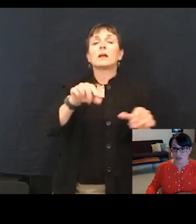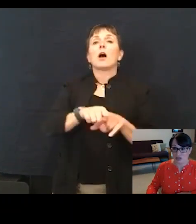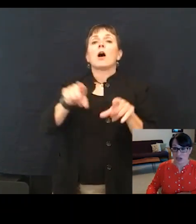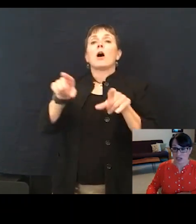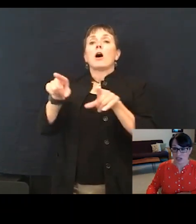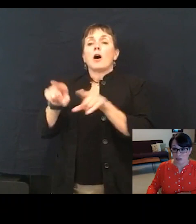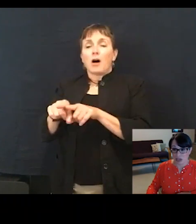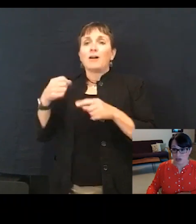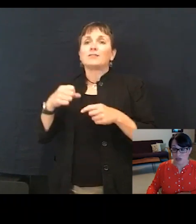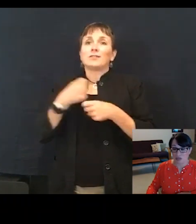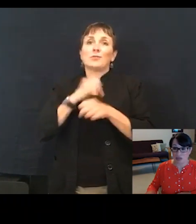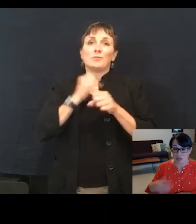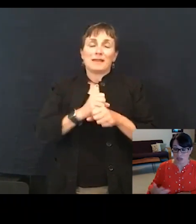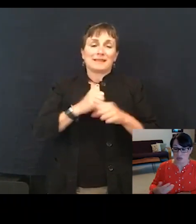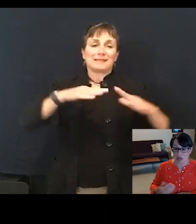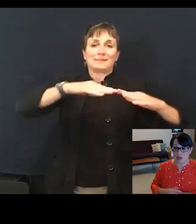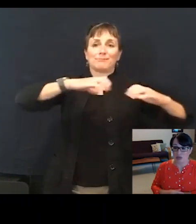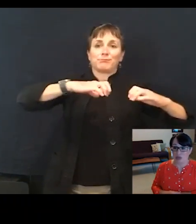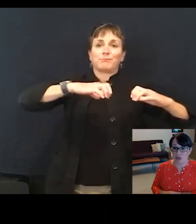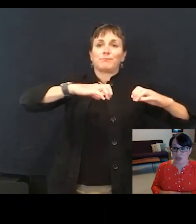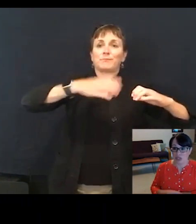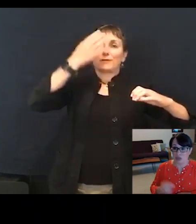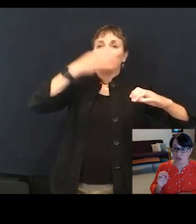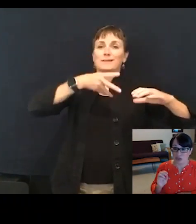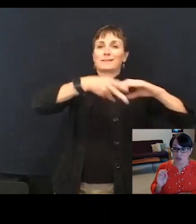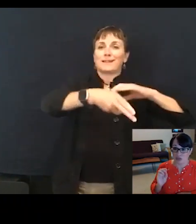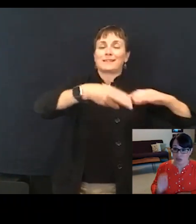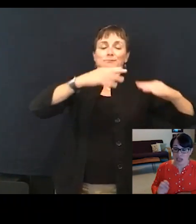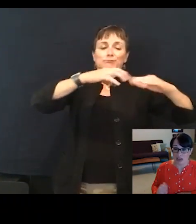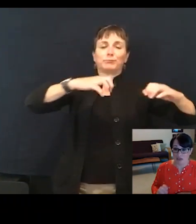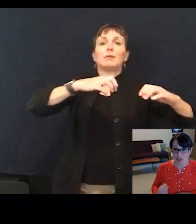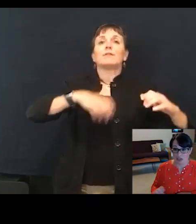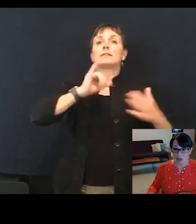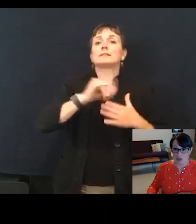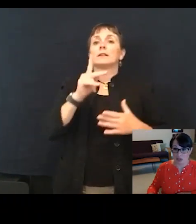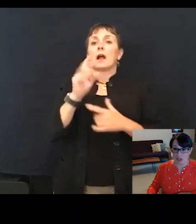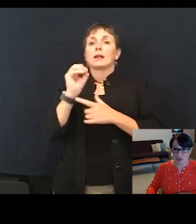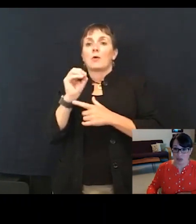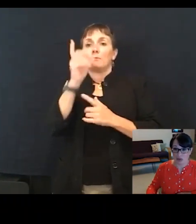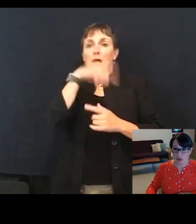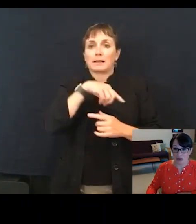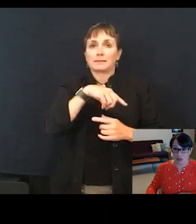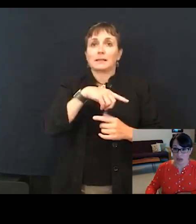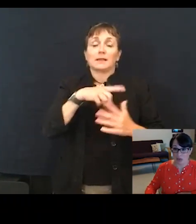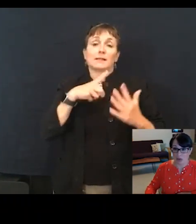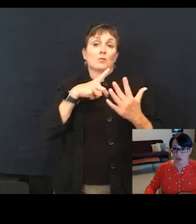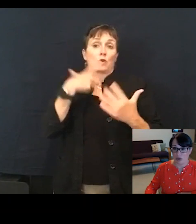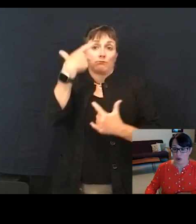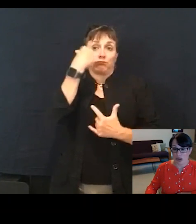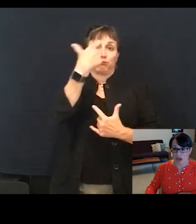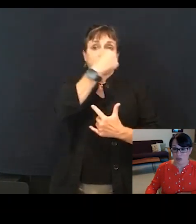These are knockout mouse, or mice, rather, that were injected with the front half vectors only. So we have overlap or hybrid.